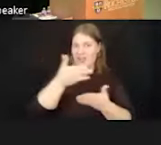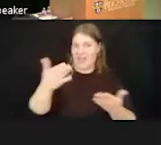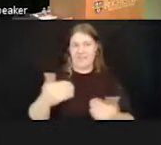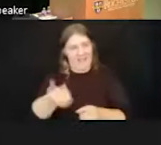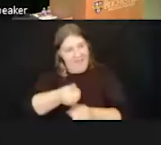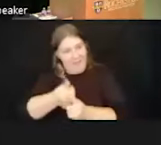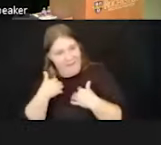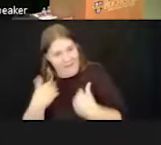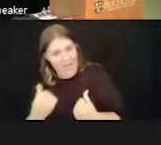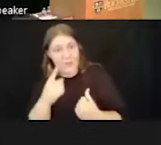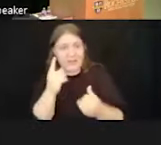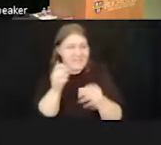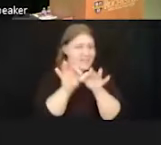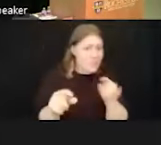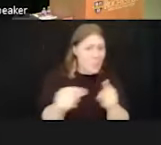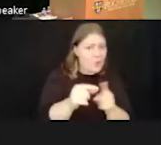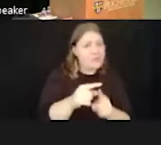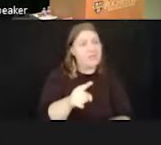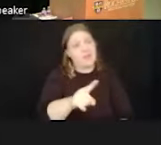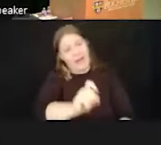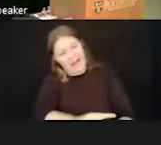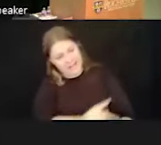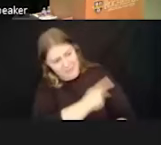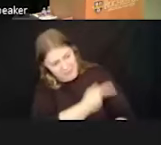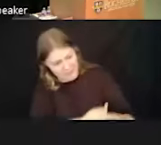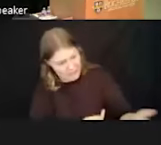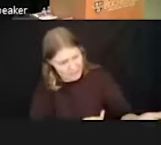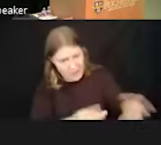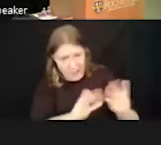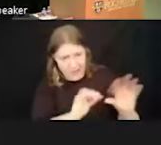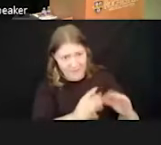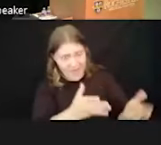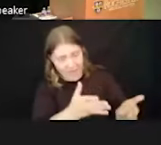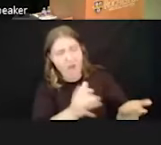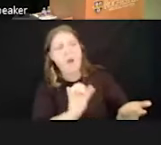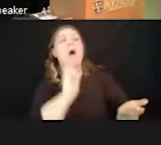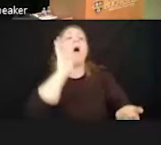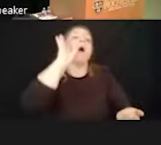simple words that you can ask the patient they can clarify and you can come up with okay this is not